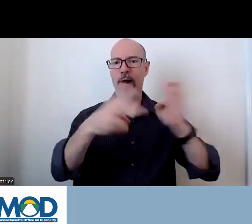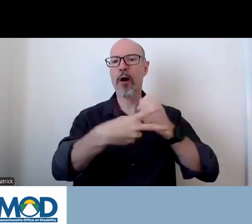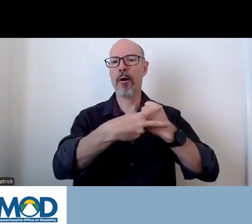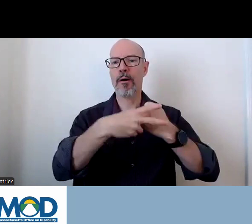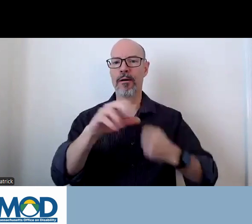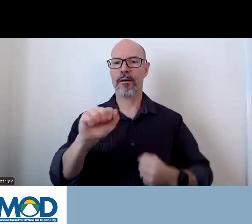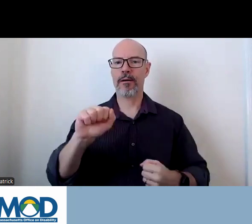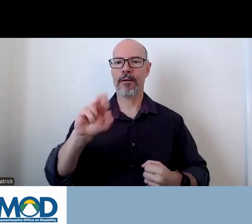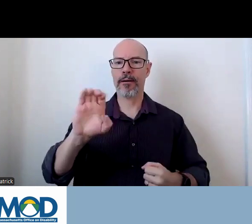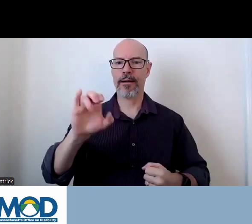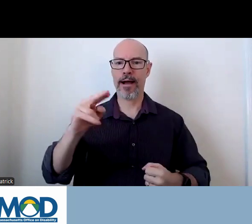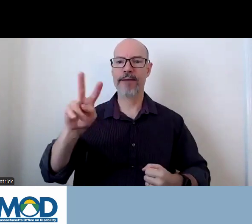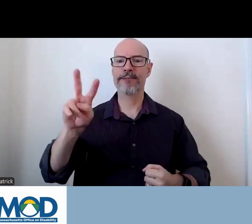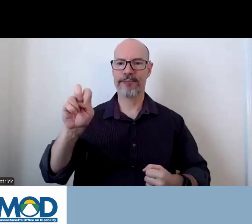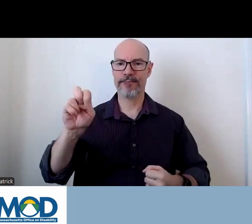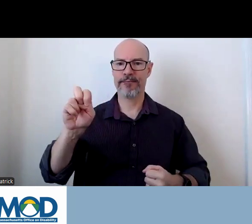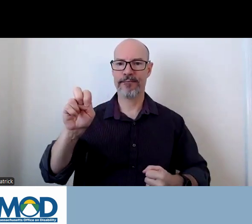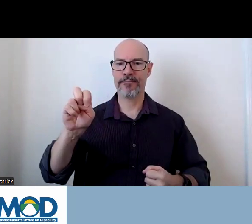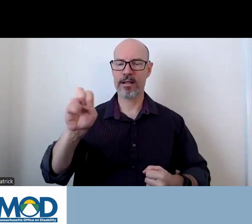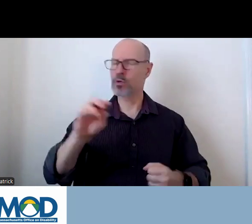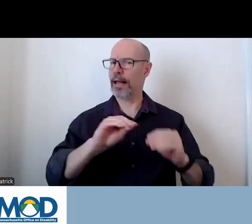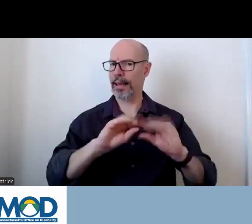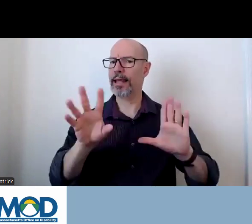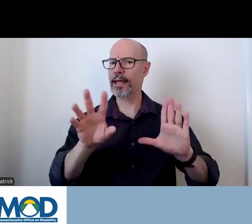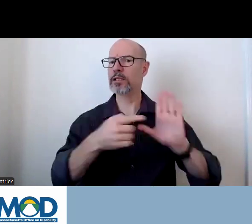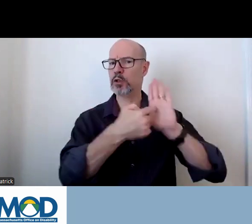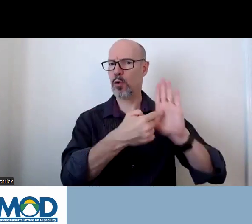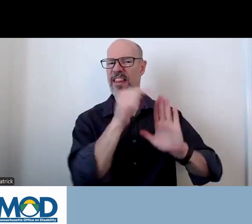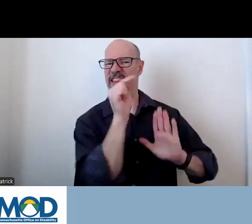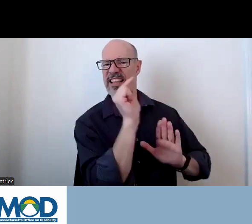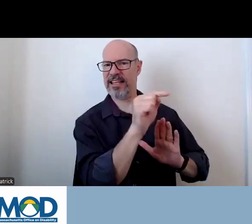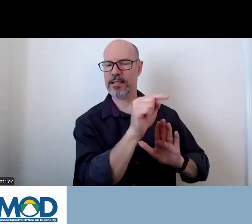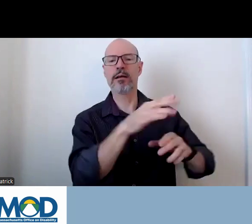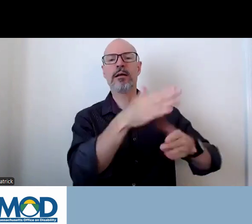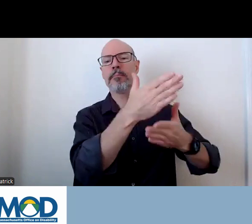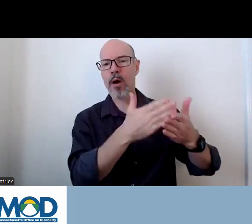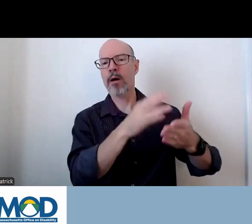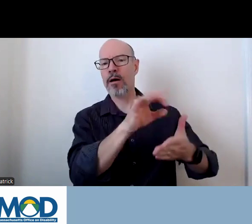as a particular spot on the web page. clearly define, you know, what's